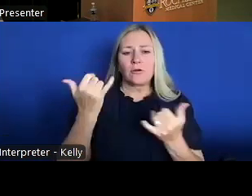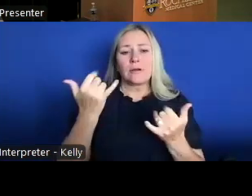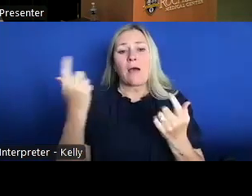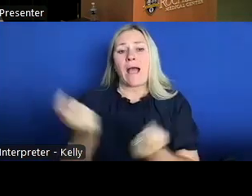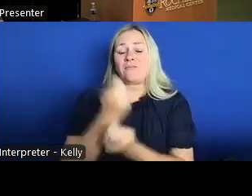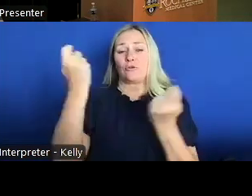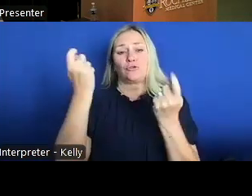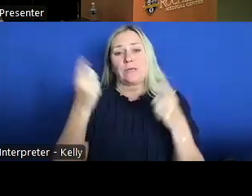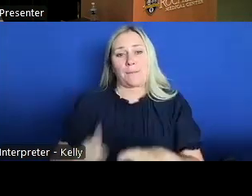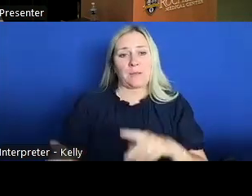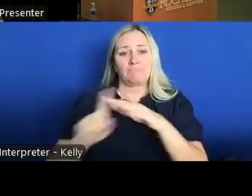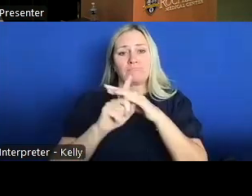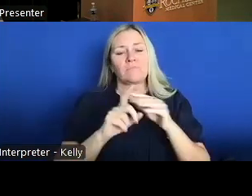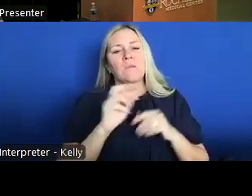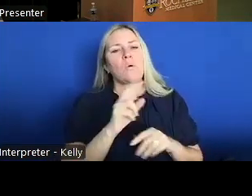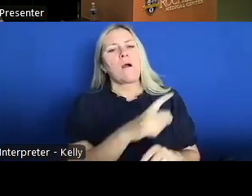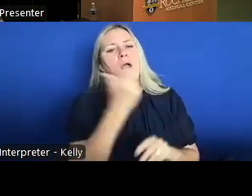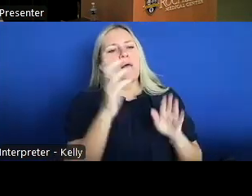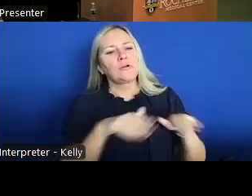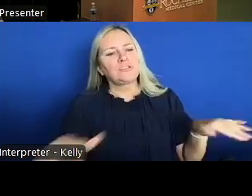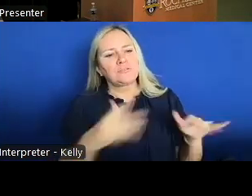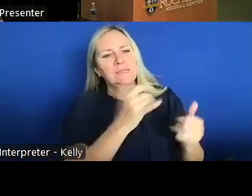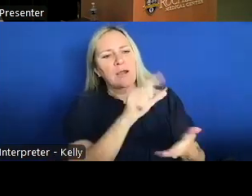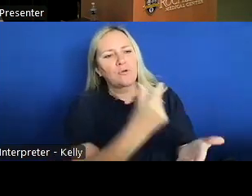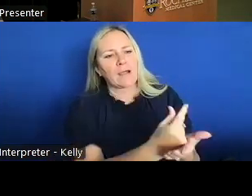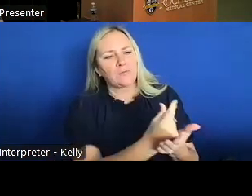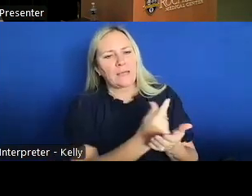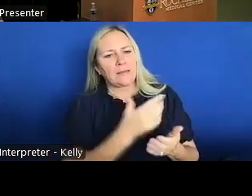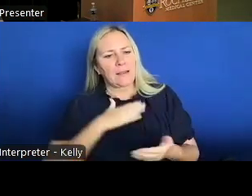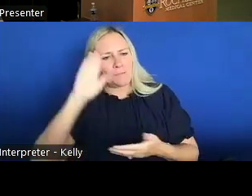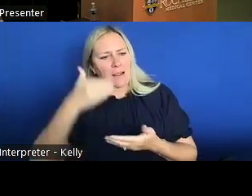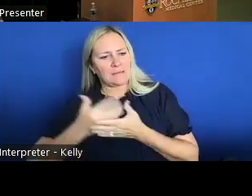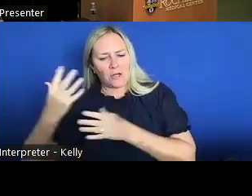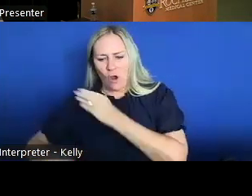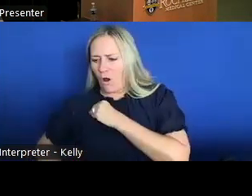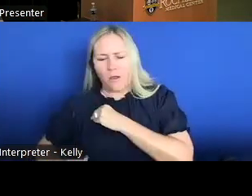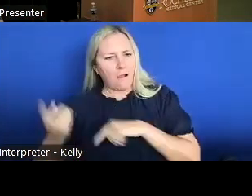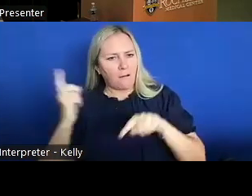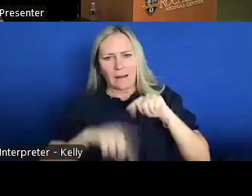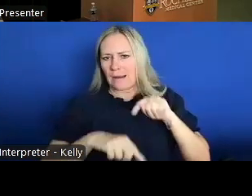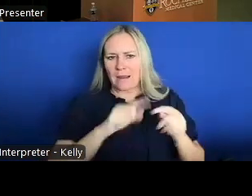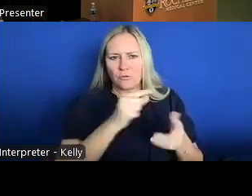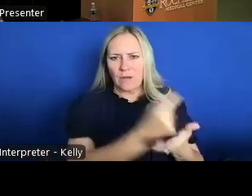other children graduating and my son is not here to graduate with them there's another baby being